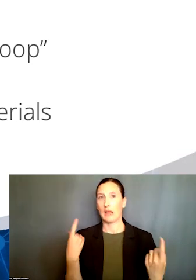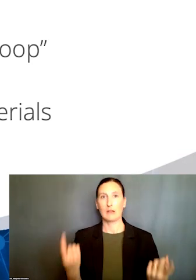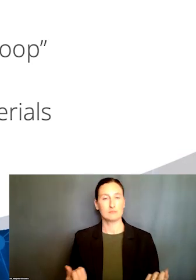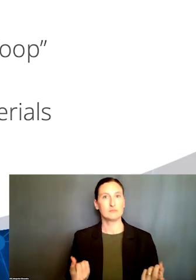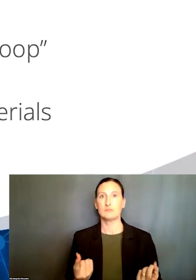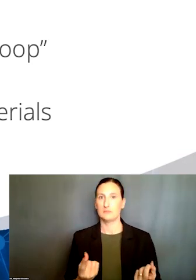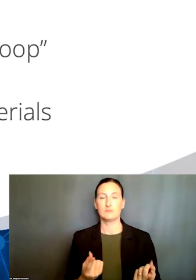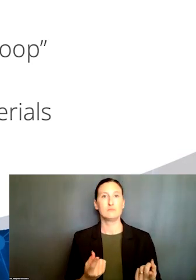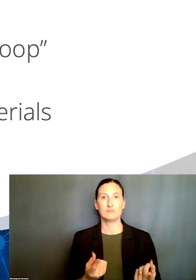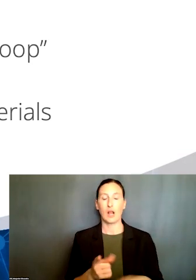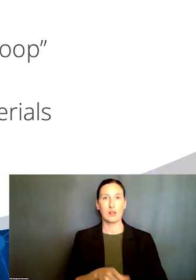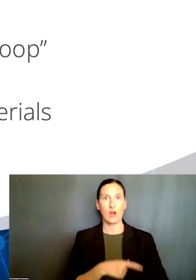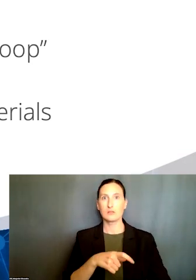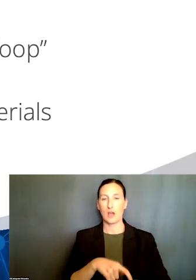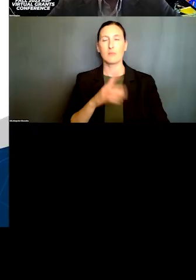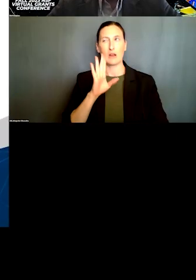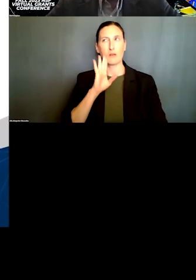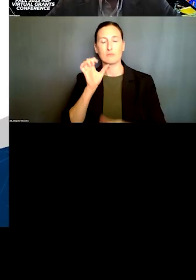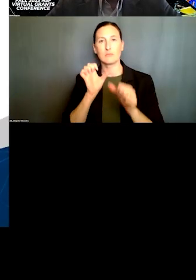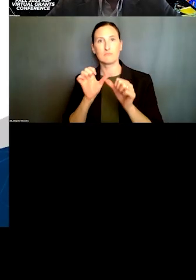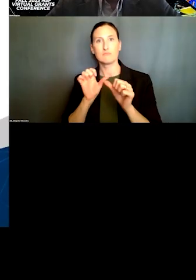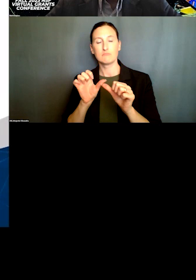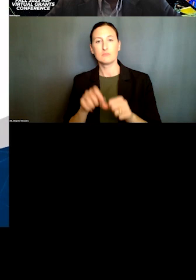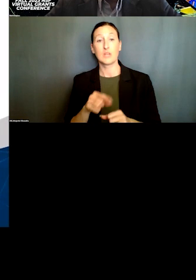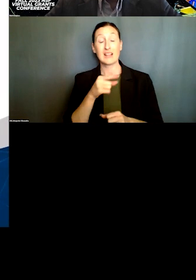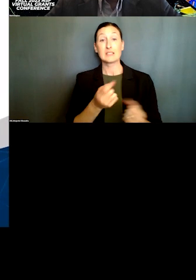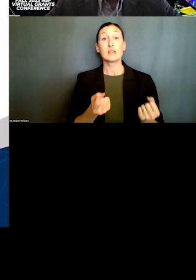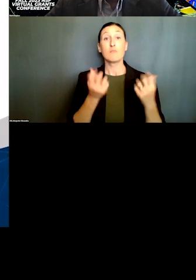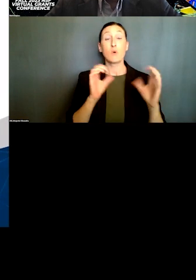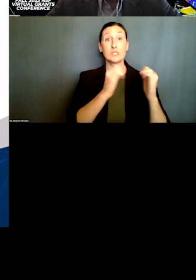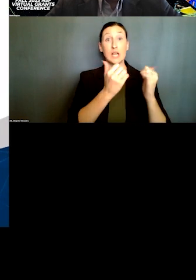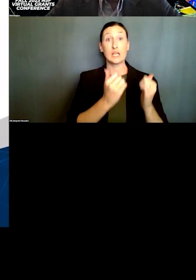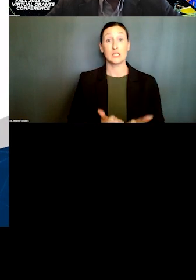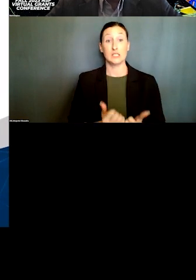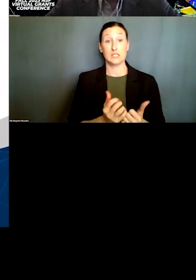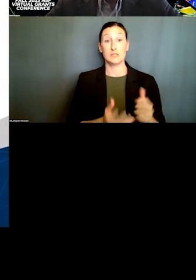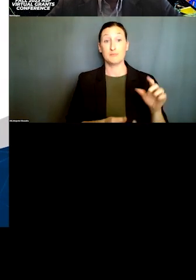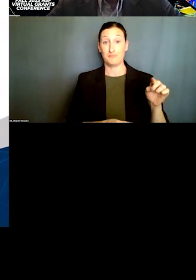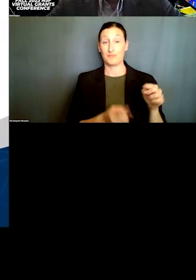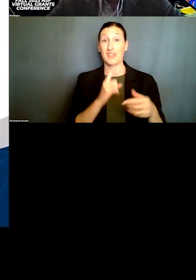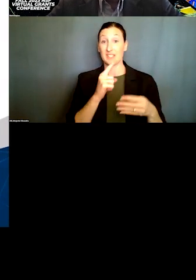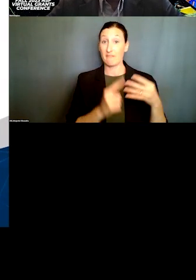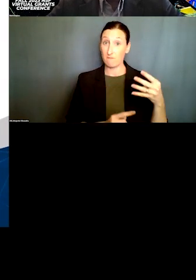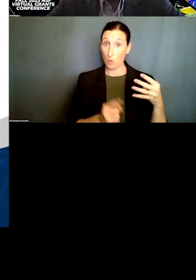It will continue as far as we know. Then this is a multi agency, so inside of NSF it has four directorates,